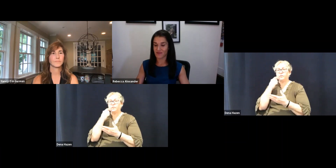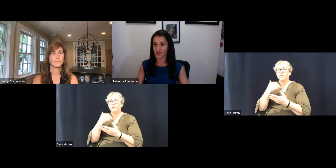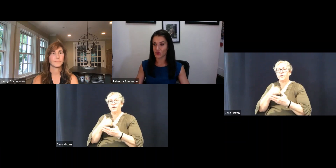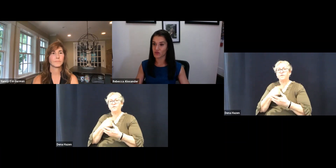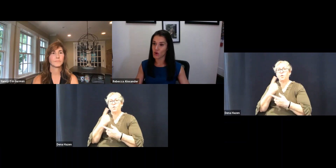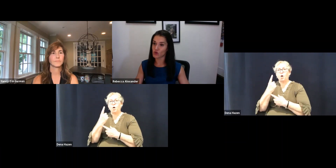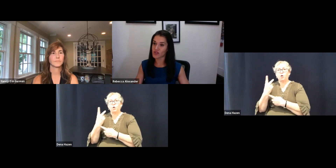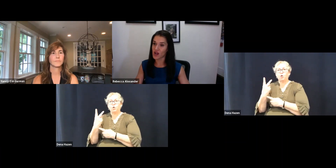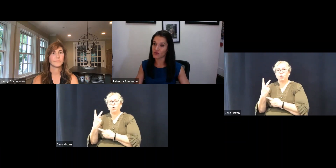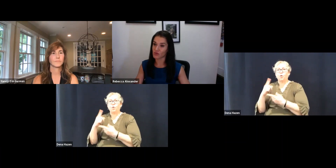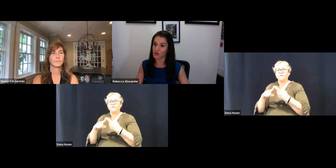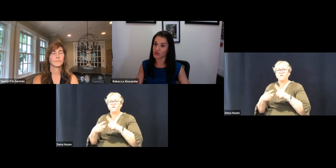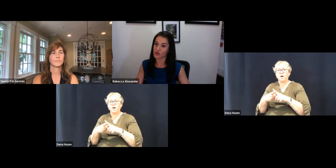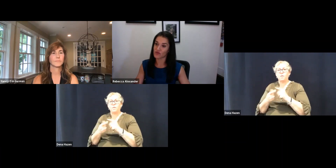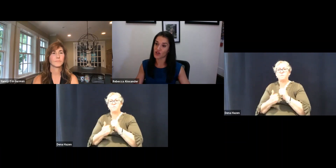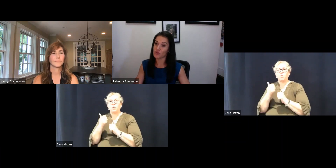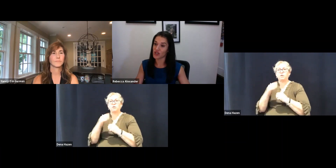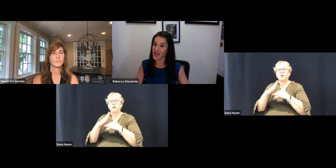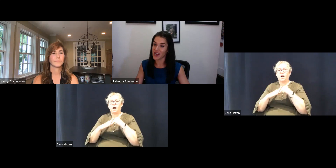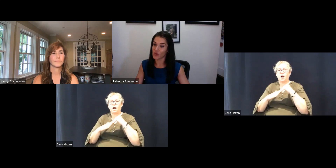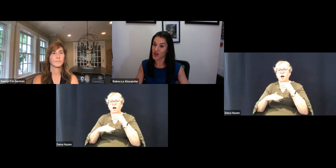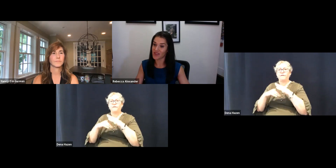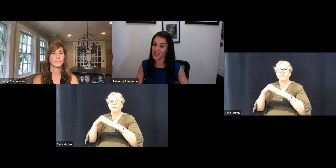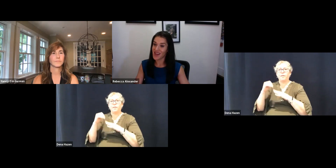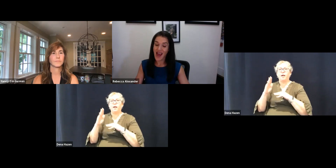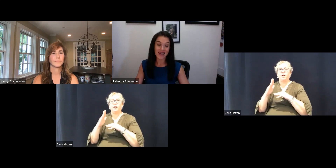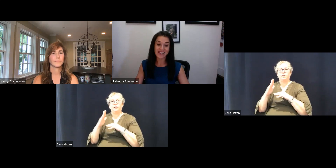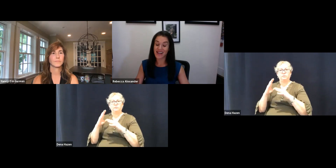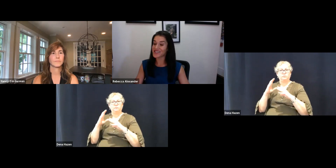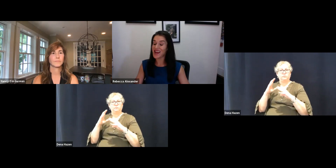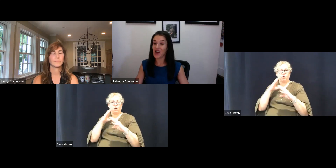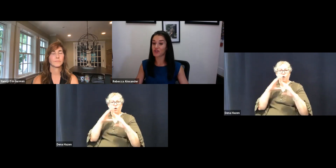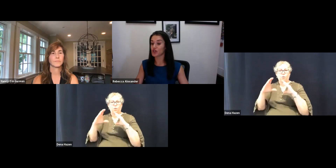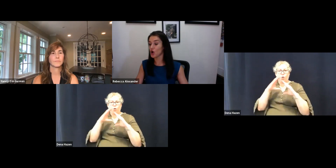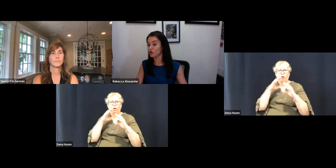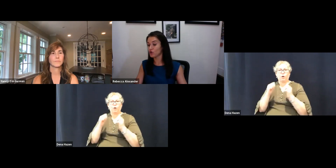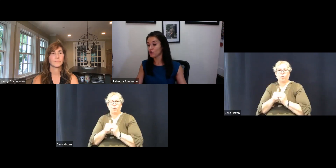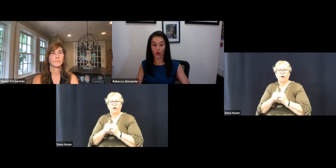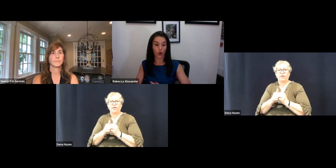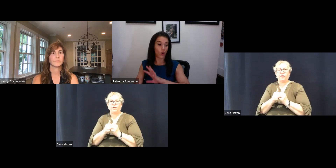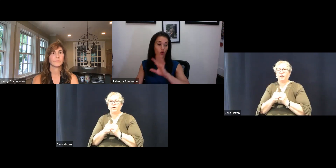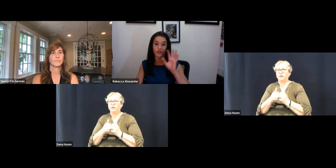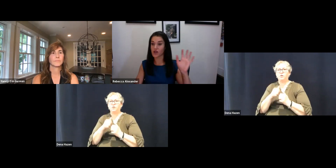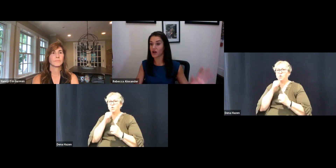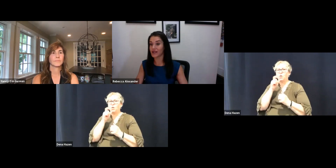feels most comfortable sort of communicating with. And he doesn't have to go through the whole song